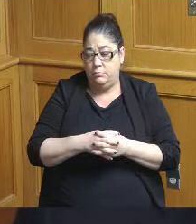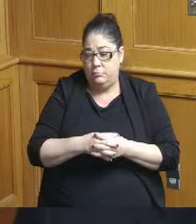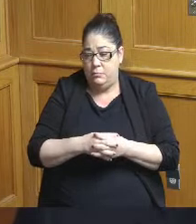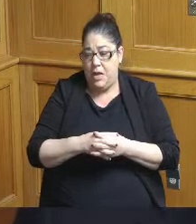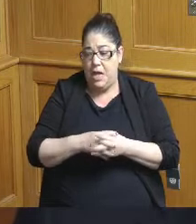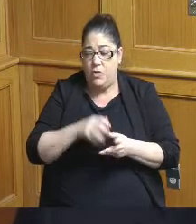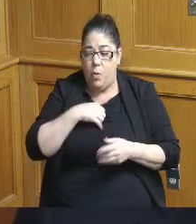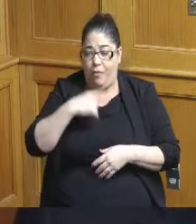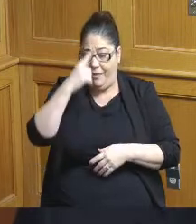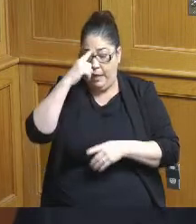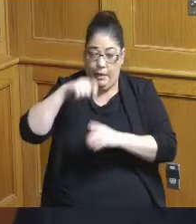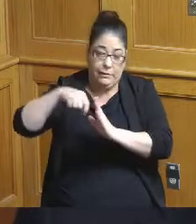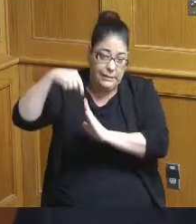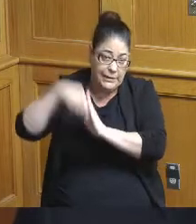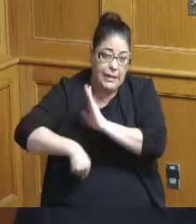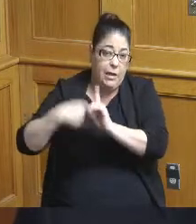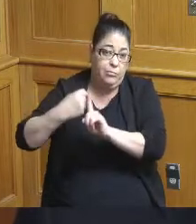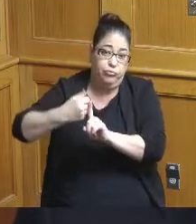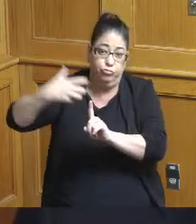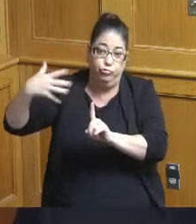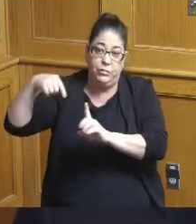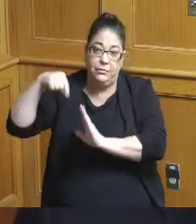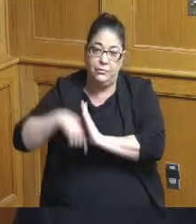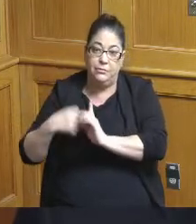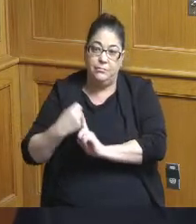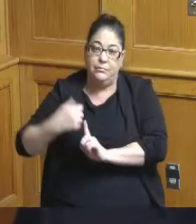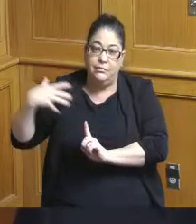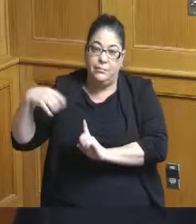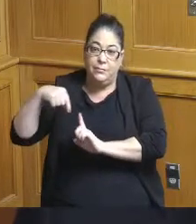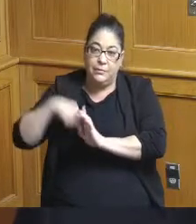lot of detail to it because I don't want to cross the boundary of trying to express an individual